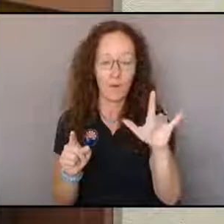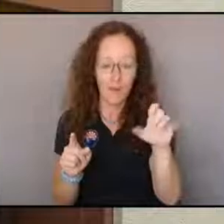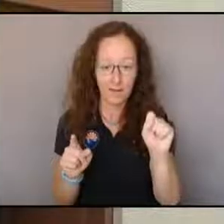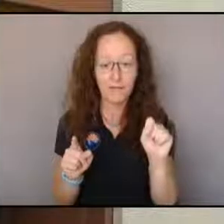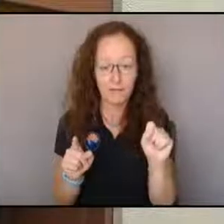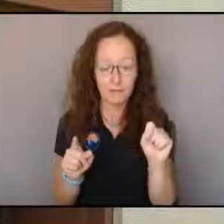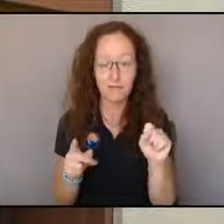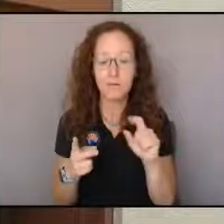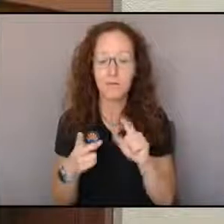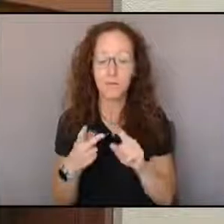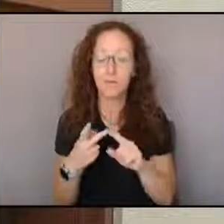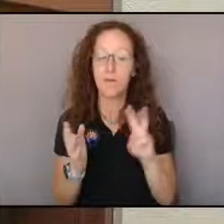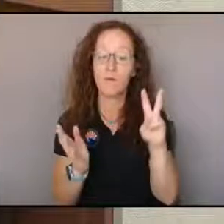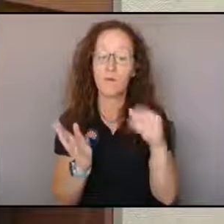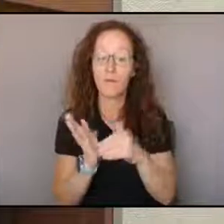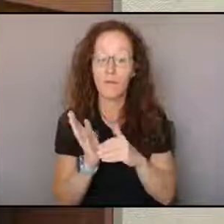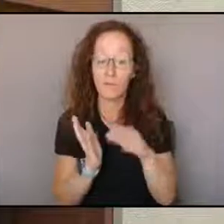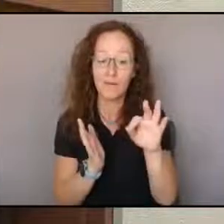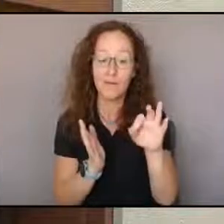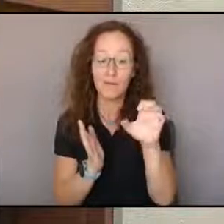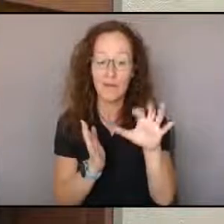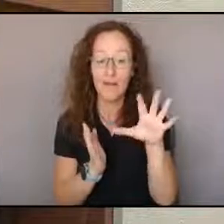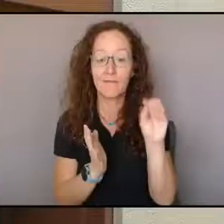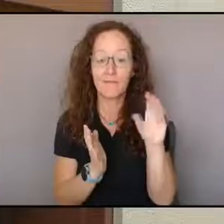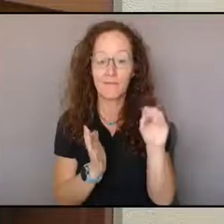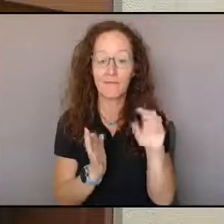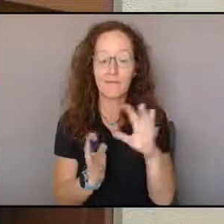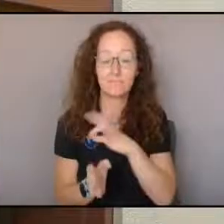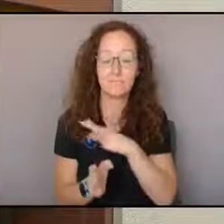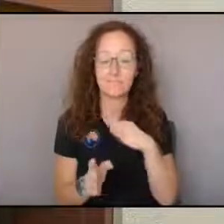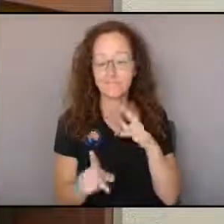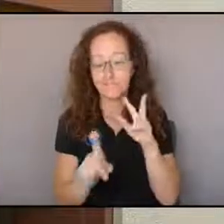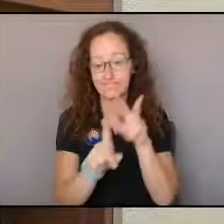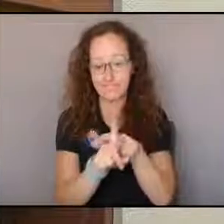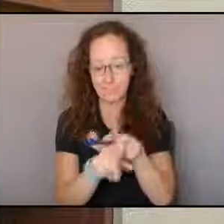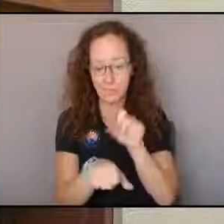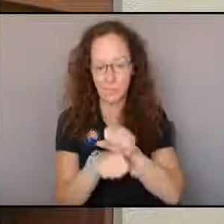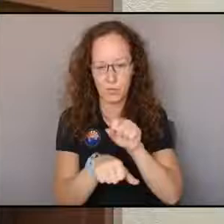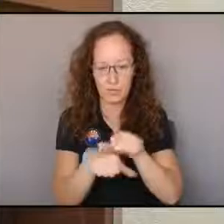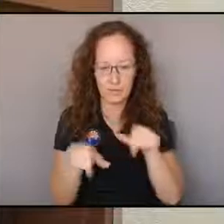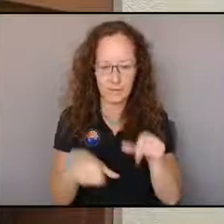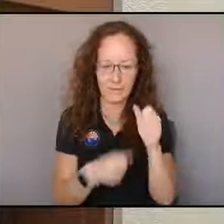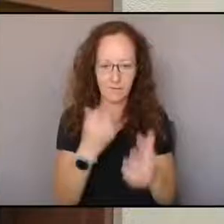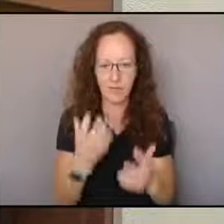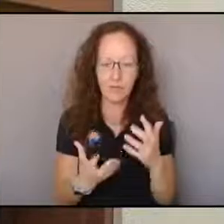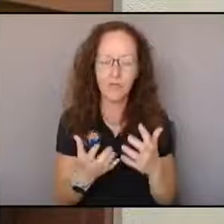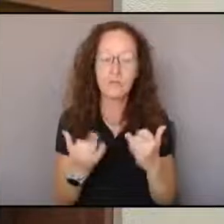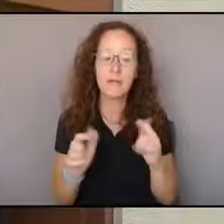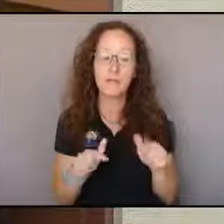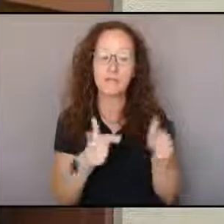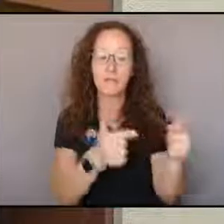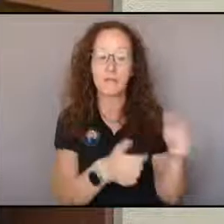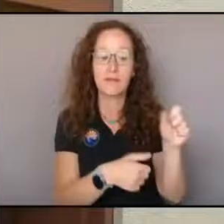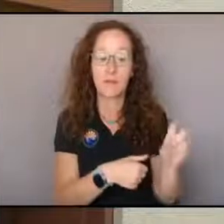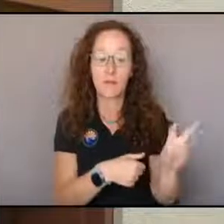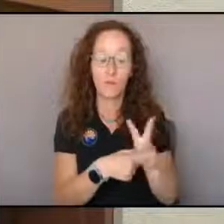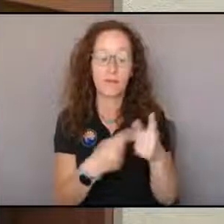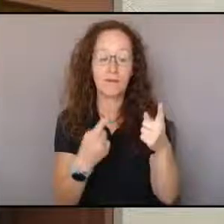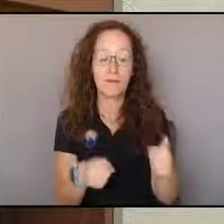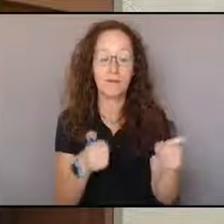TO 2950 PERSONNEL ASSIGNED TO THE INCIDENT. I'M GOING TO TURN IT OVER TO SOUTHWEST INCIDENT